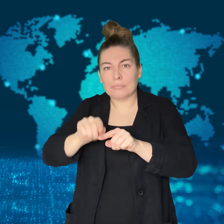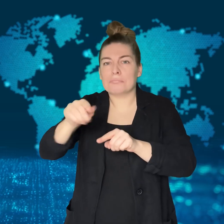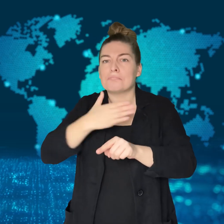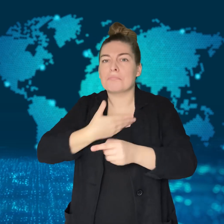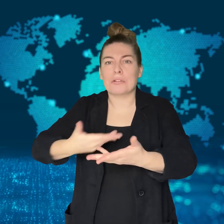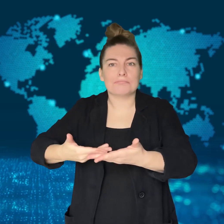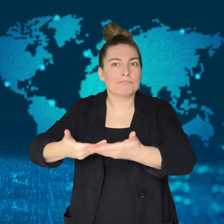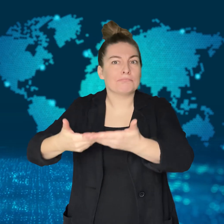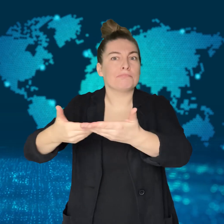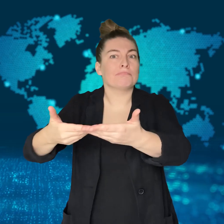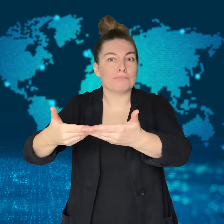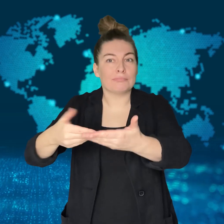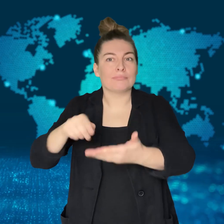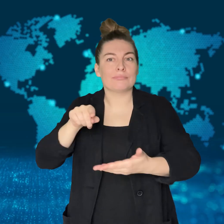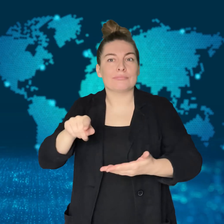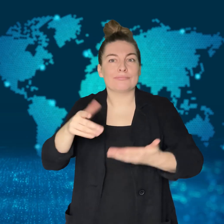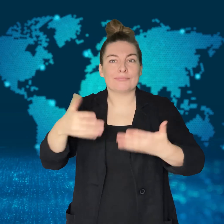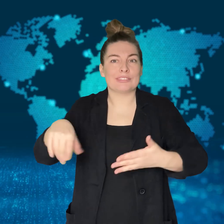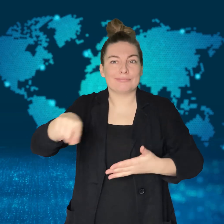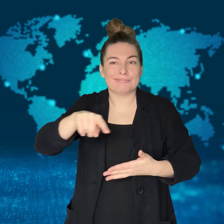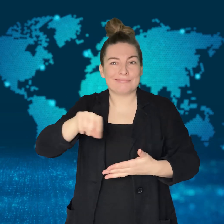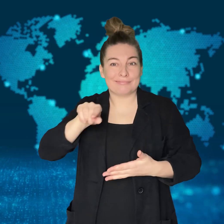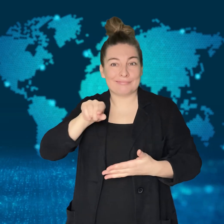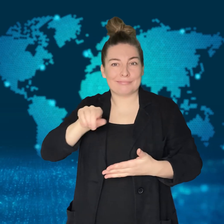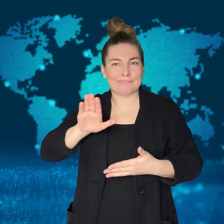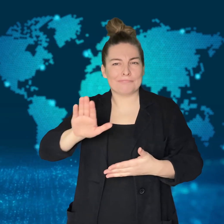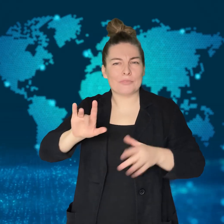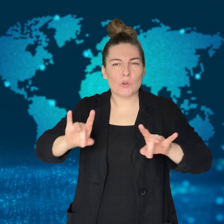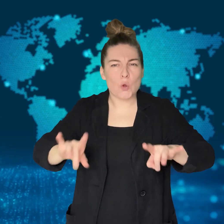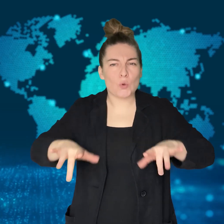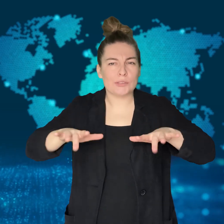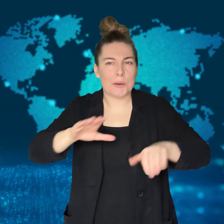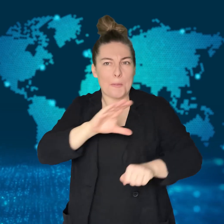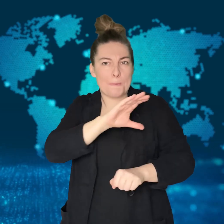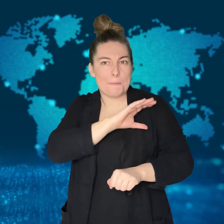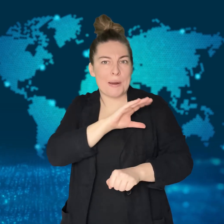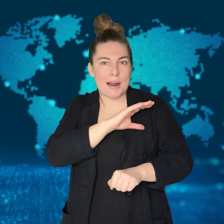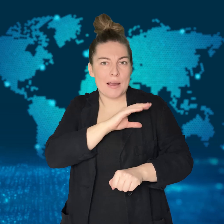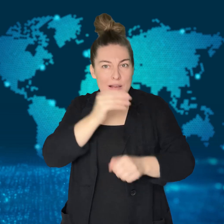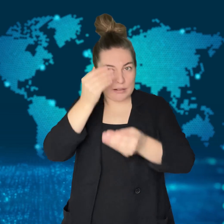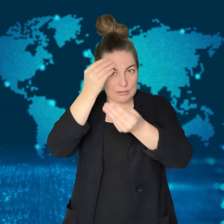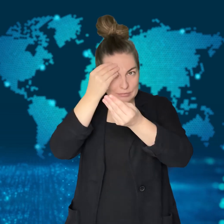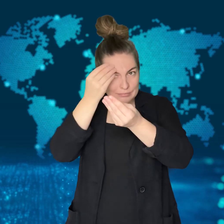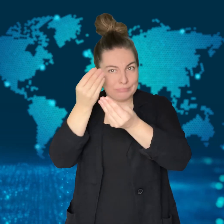The heroin was strapped to their bodies.